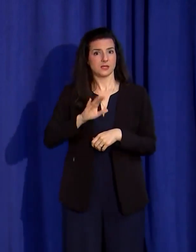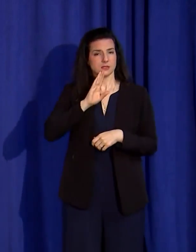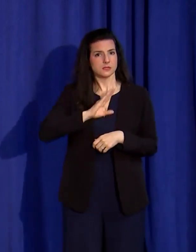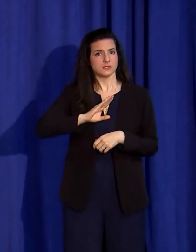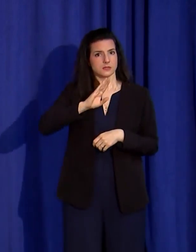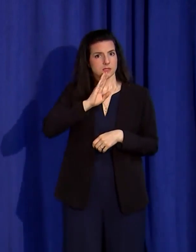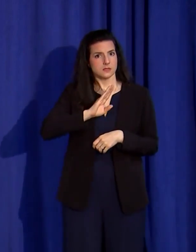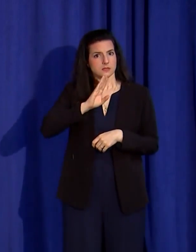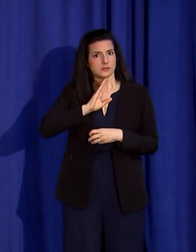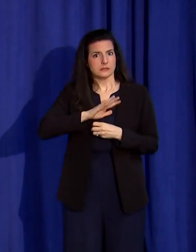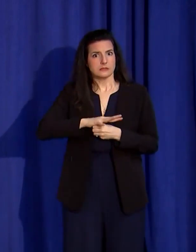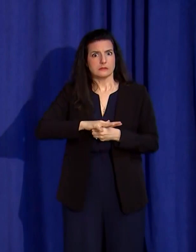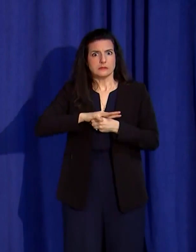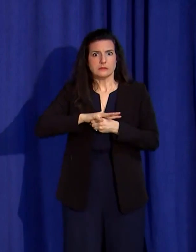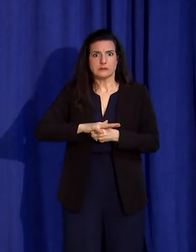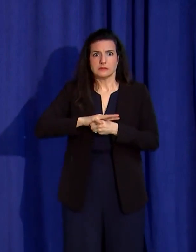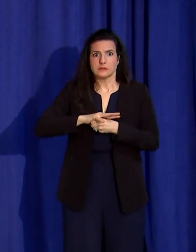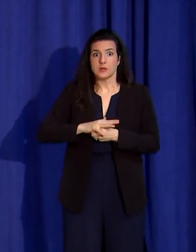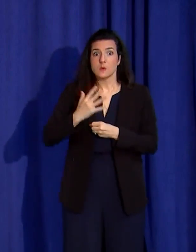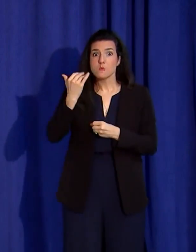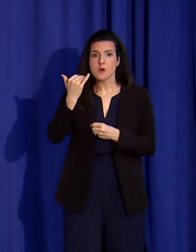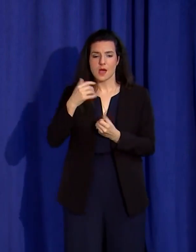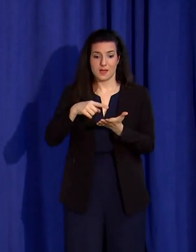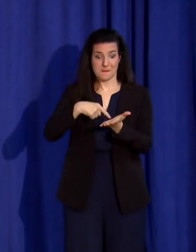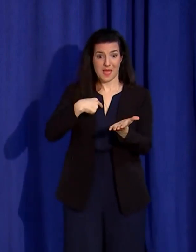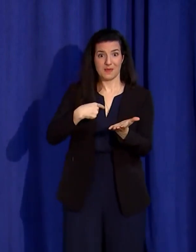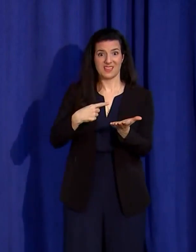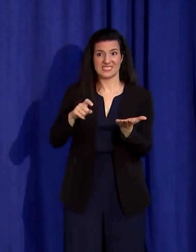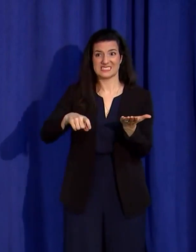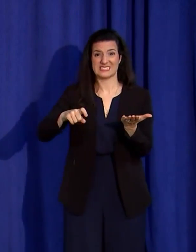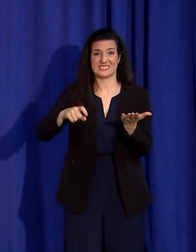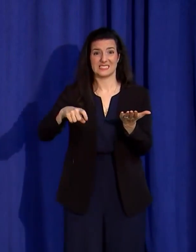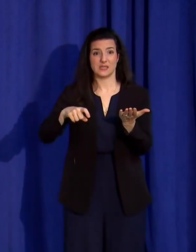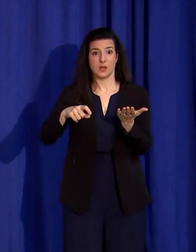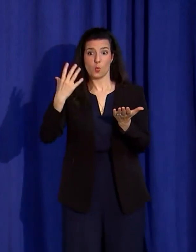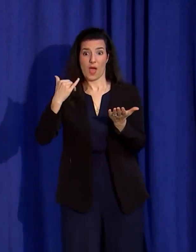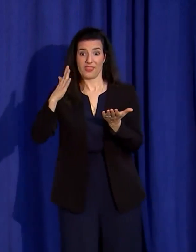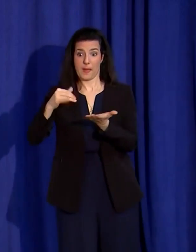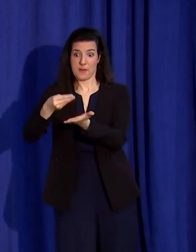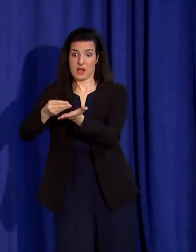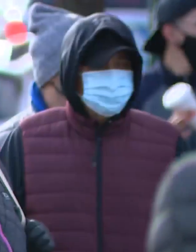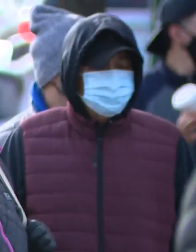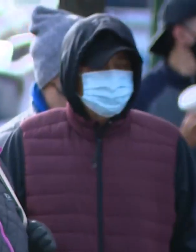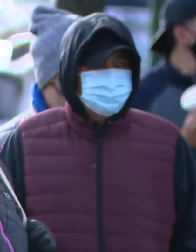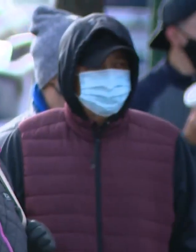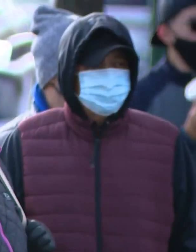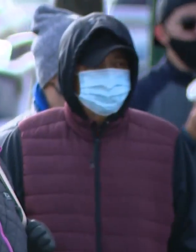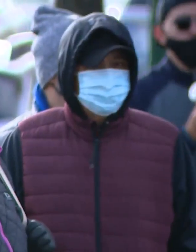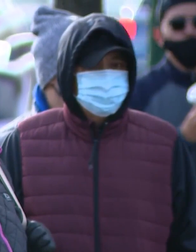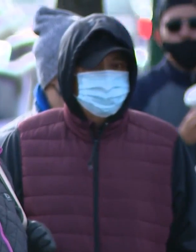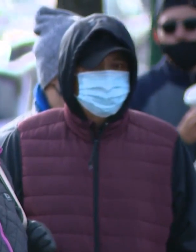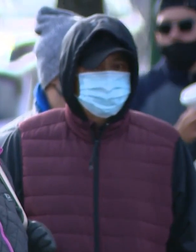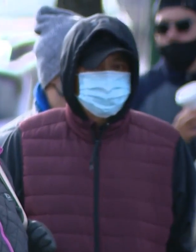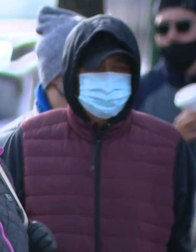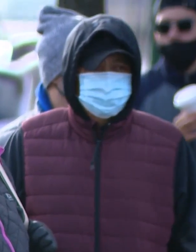FRUSTRATIONS OF GETTING PAID AND GETTING PAID ON TIME AND THAT FRUSTRATION TURNS INTO REAL STRESS WHEN THE PARENT